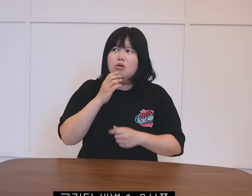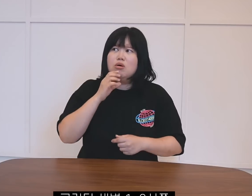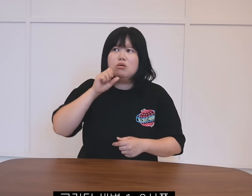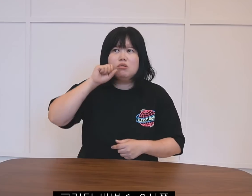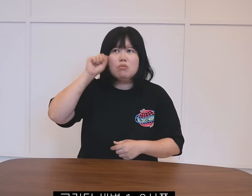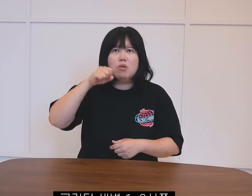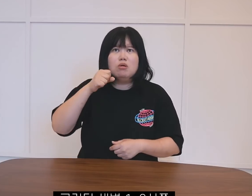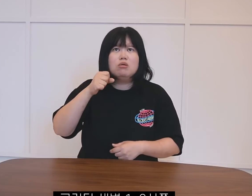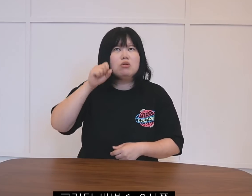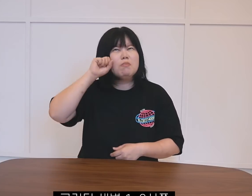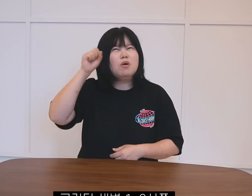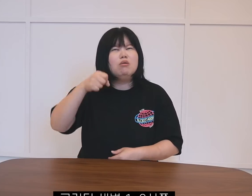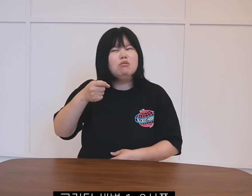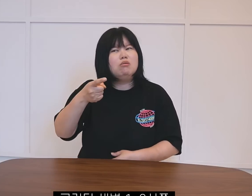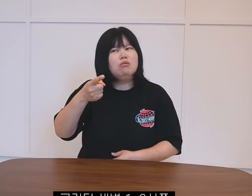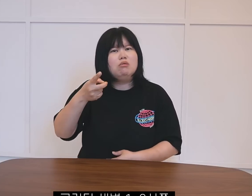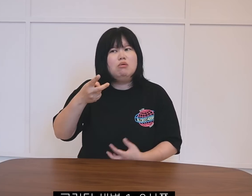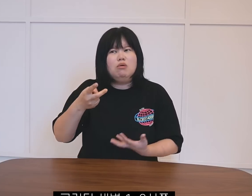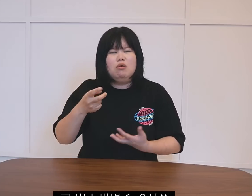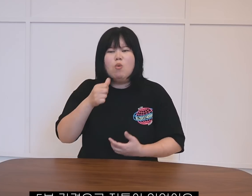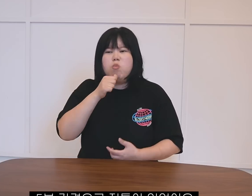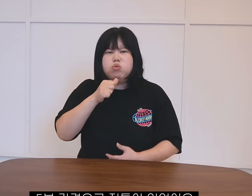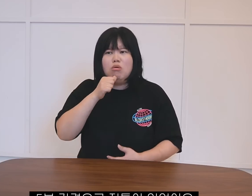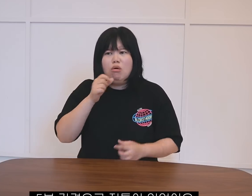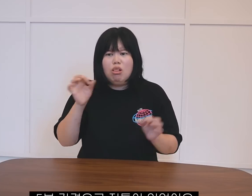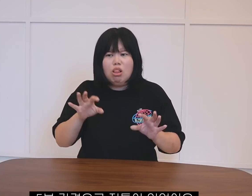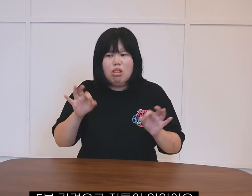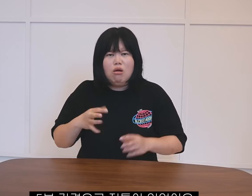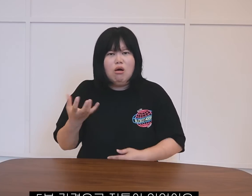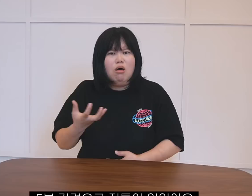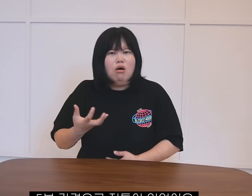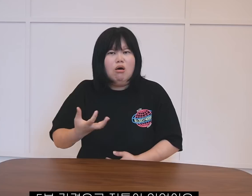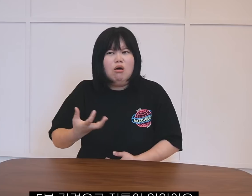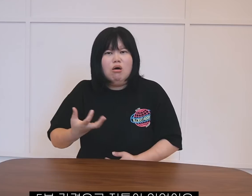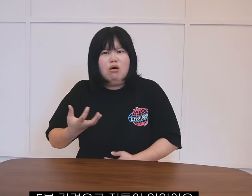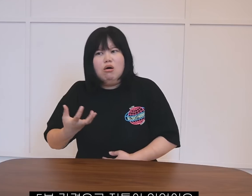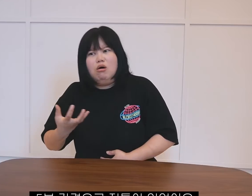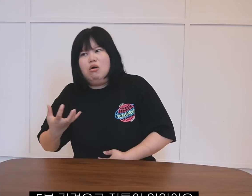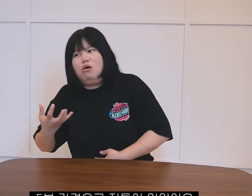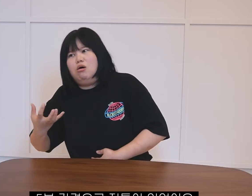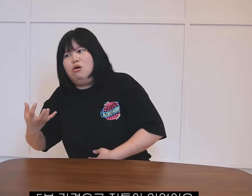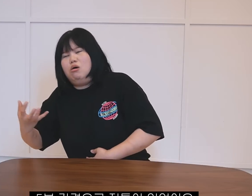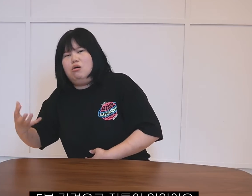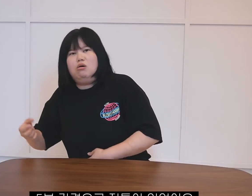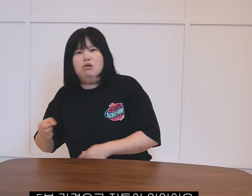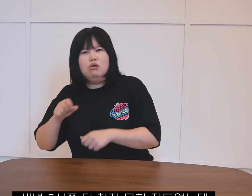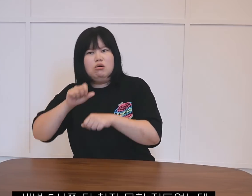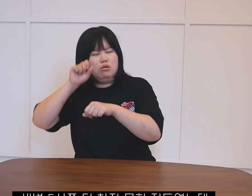Then, around 1 or 2 in the morning, I had labor pains every 5 minutes.